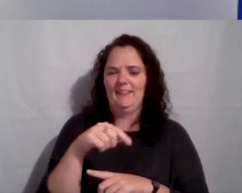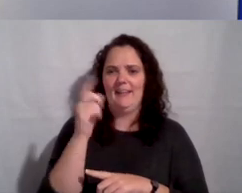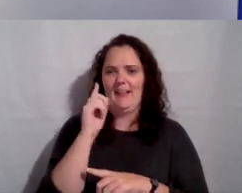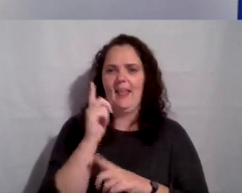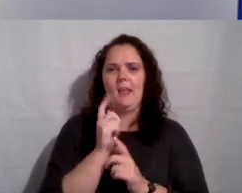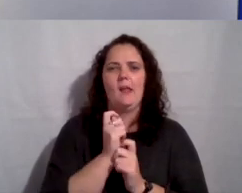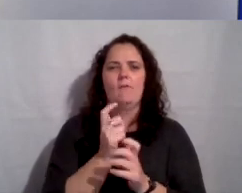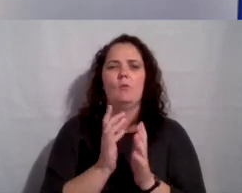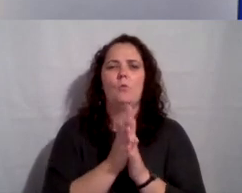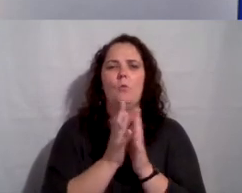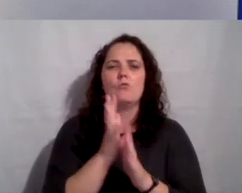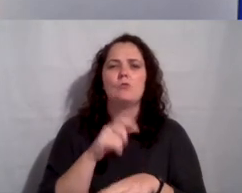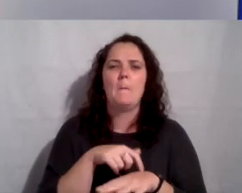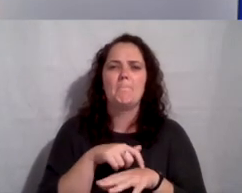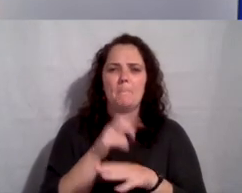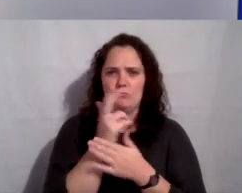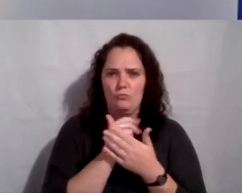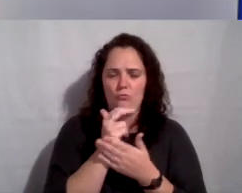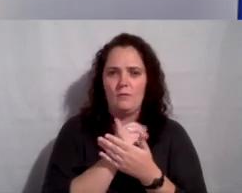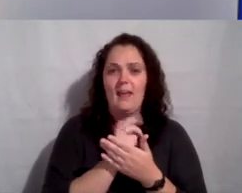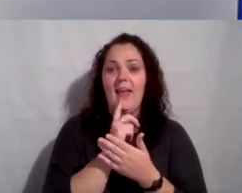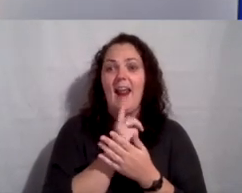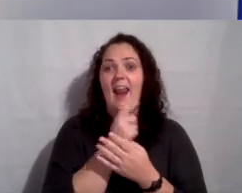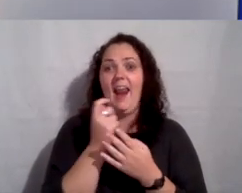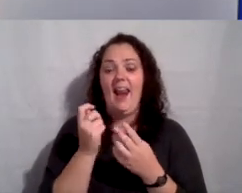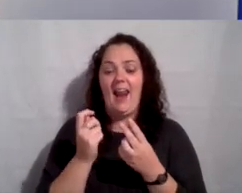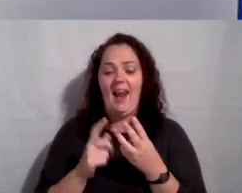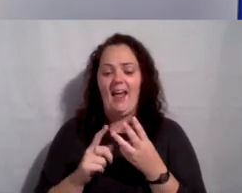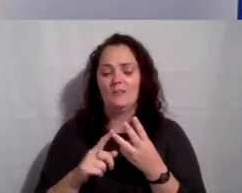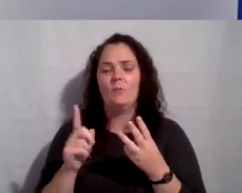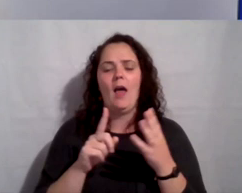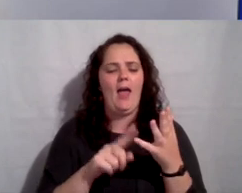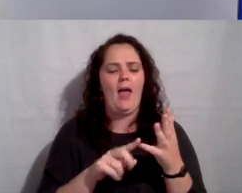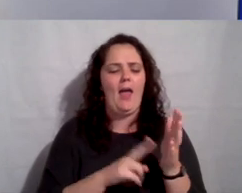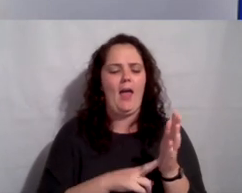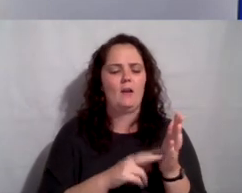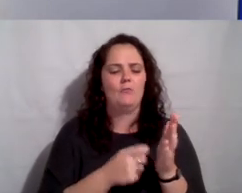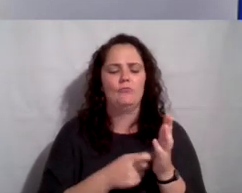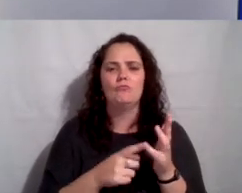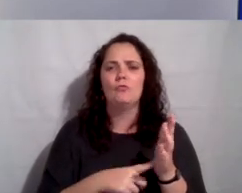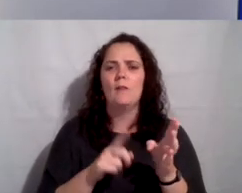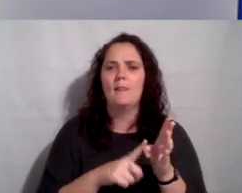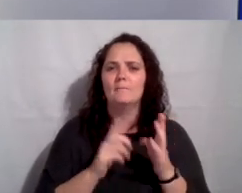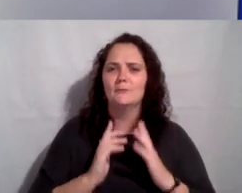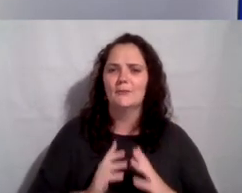post-war gestural life drawing, and the final one Unruly Bodies we'll be looking at the way that the body and identity